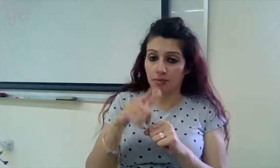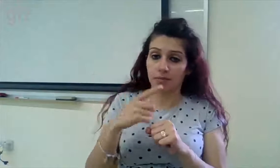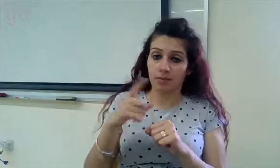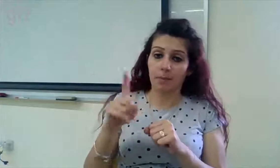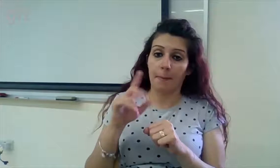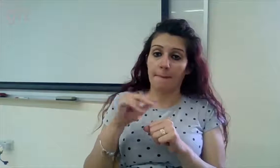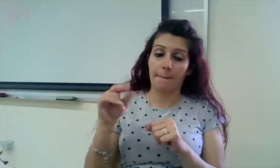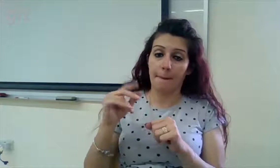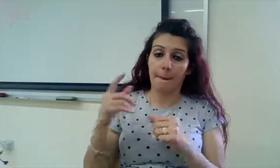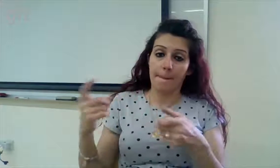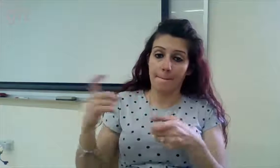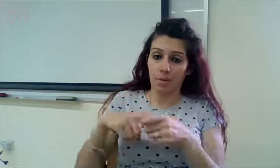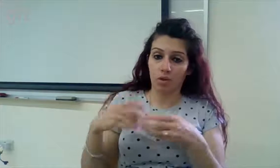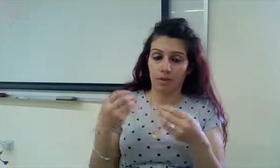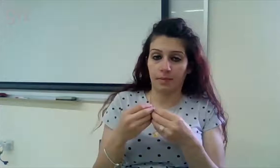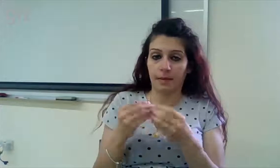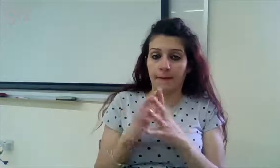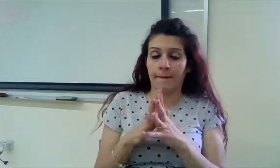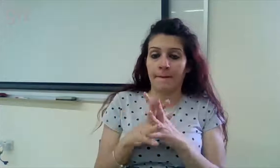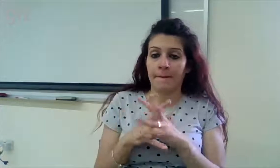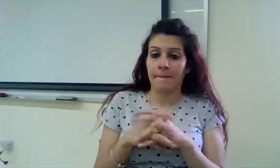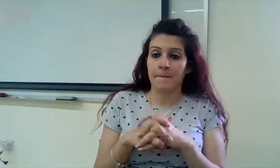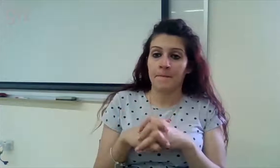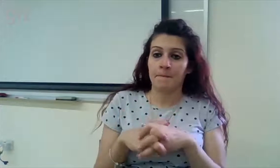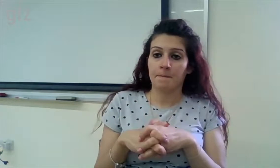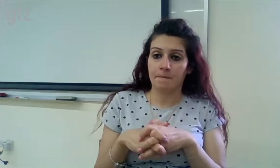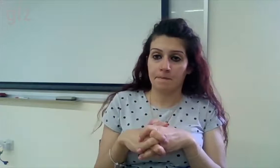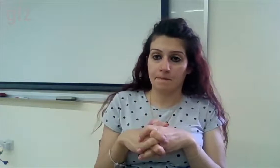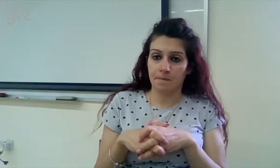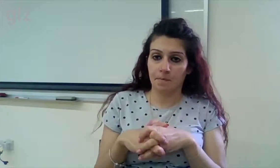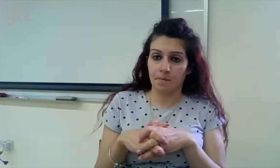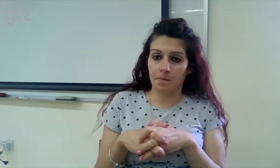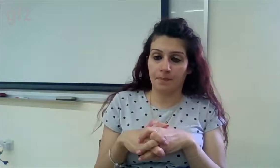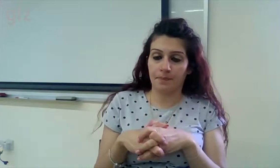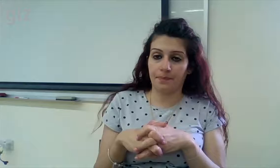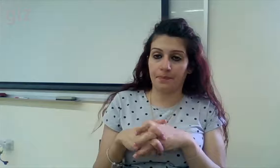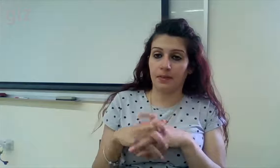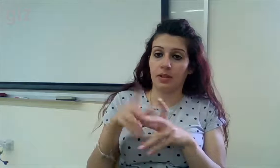disability I still believe that human relations connectivity the human